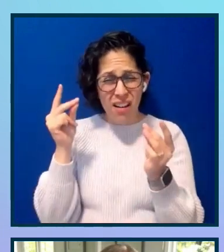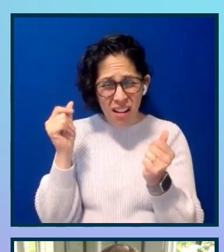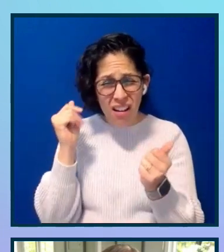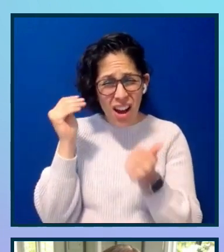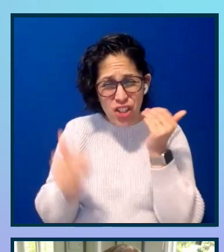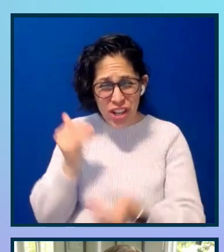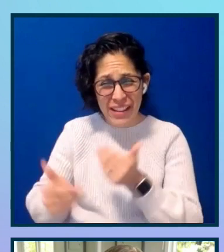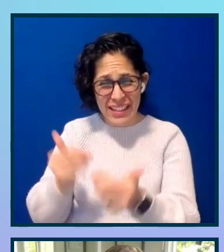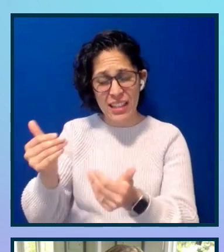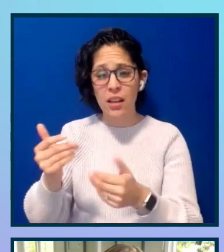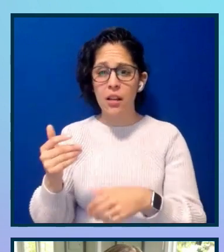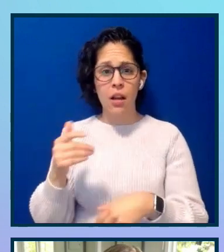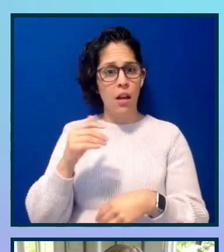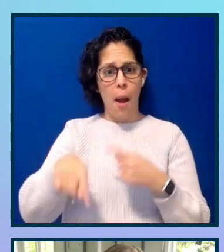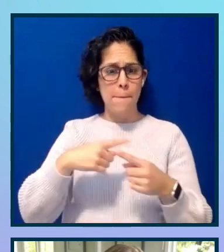when we're talking about stylistic time to market.